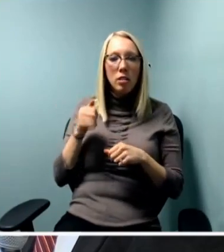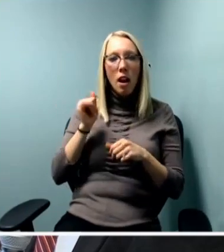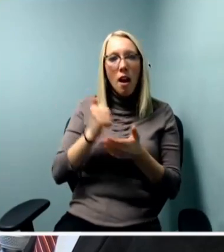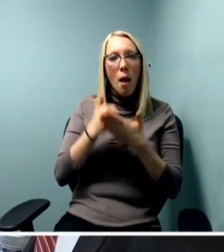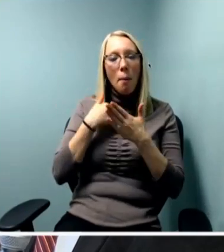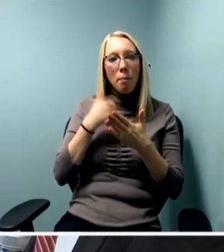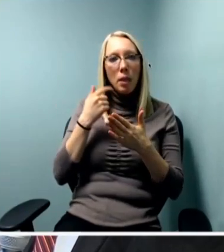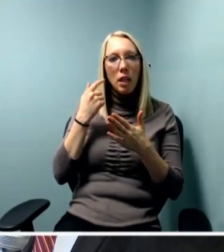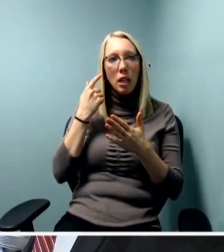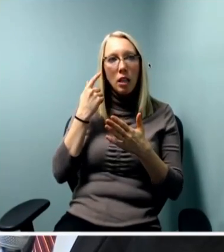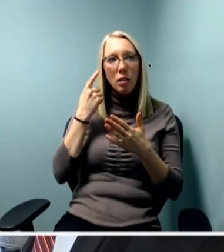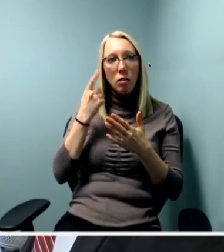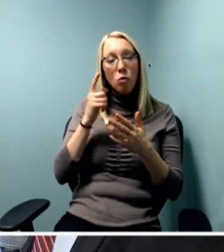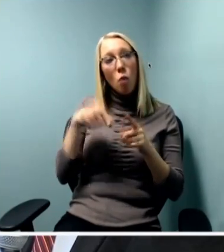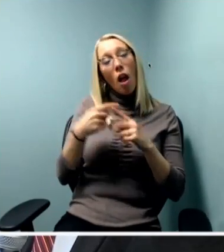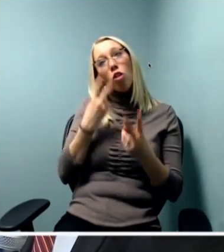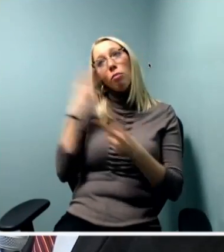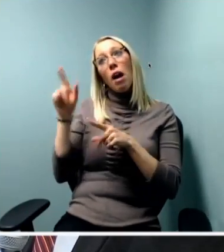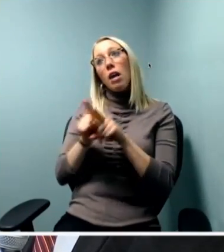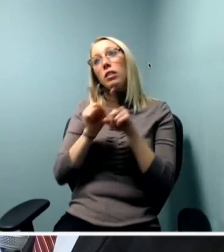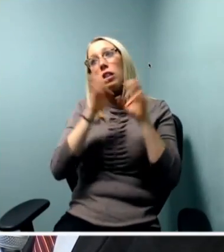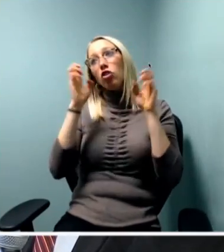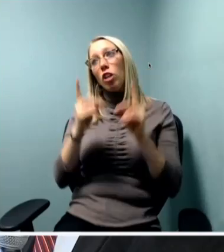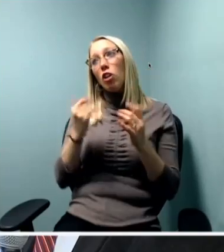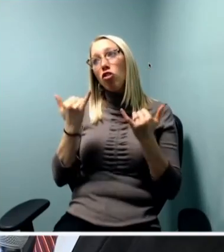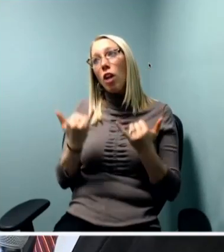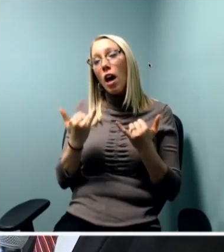To look at those challenges in many, many different ways.